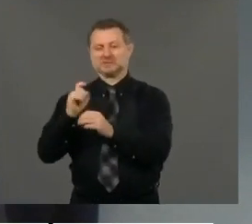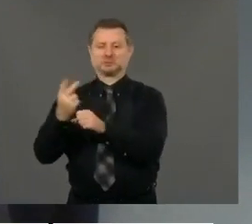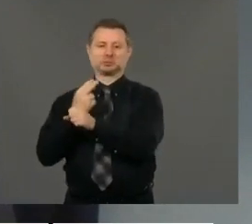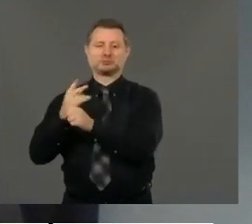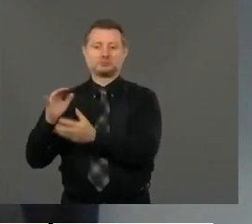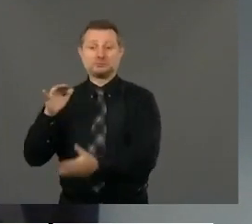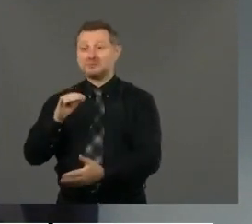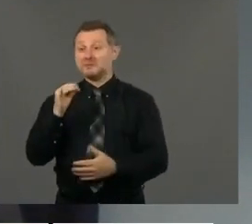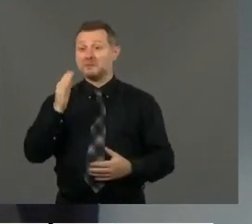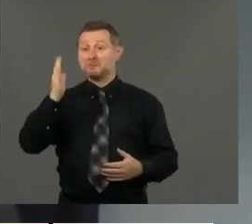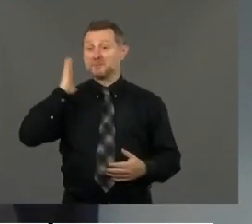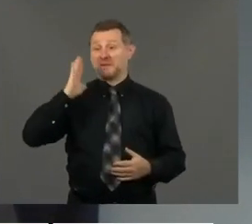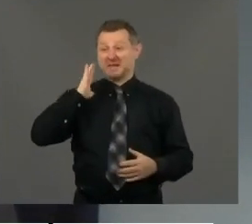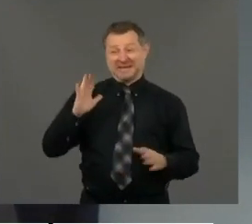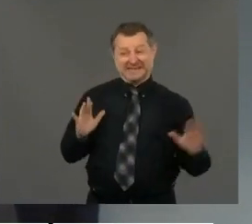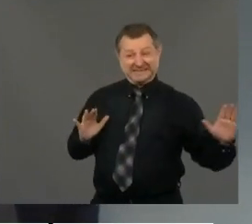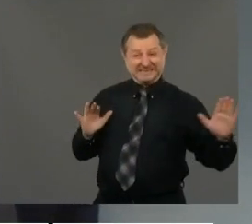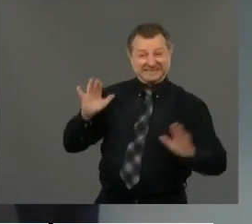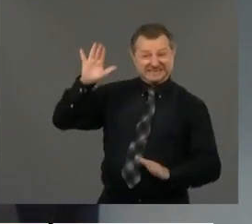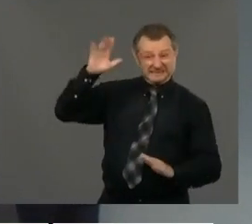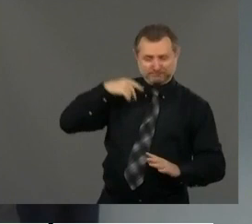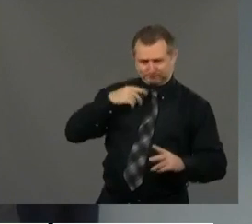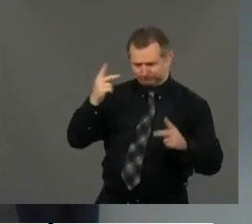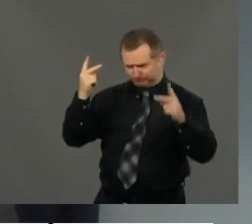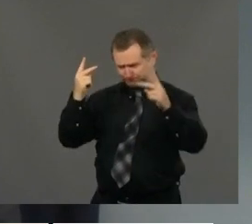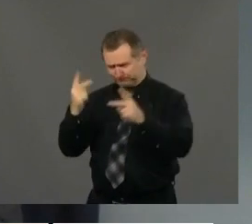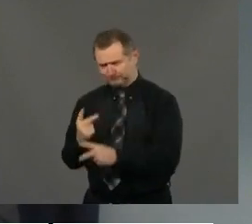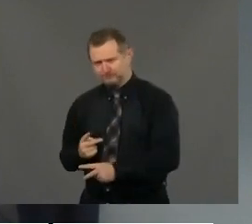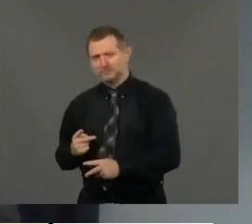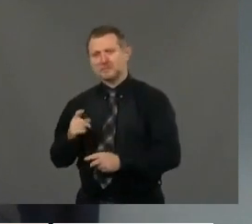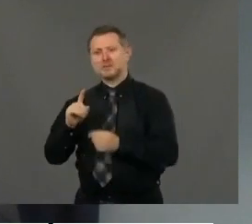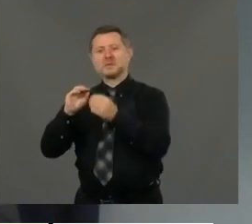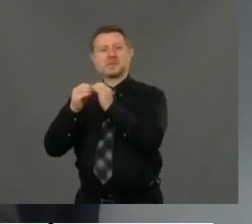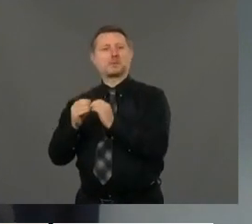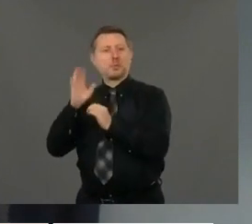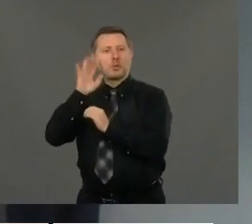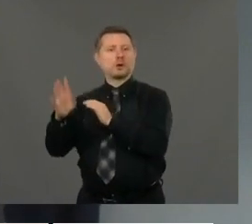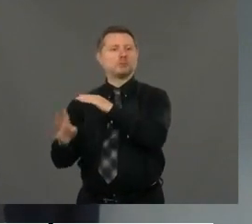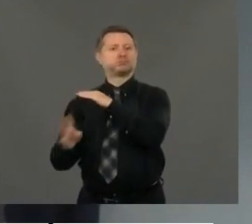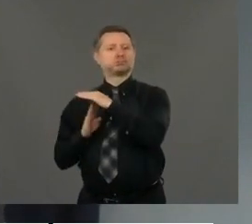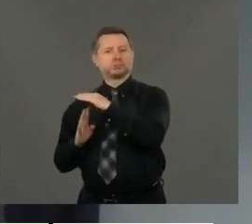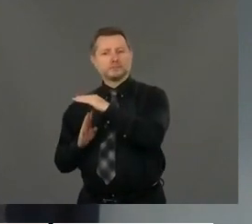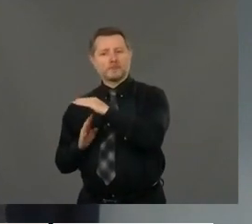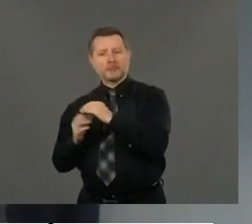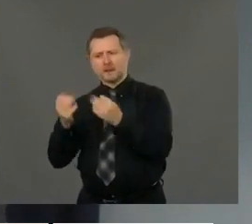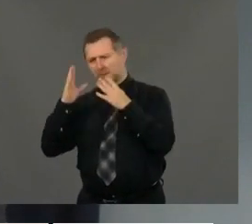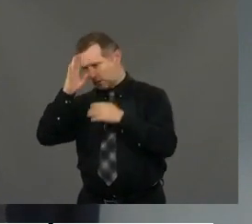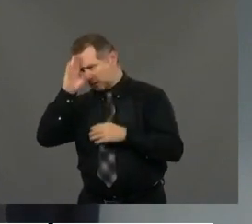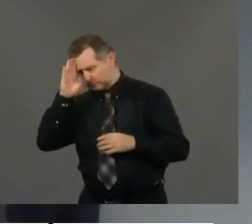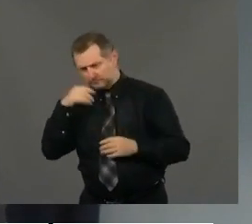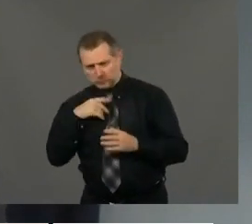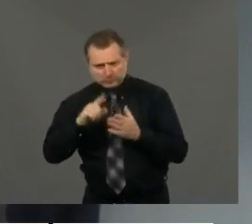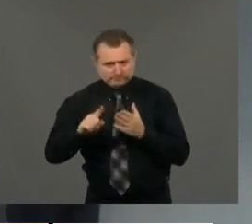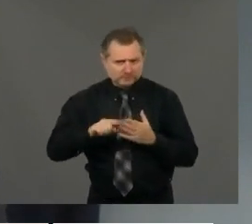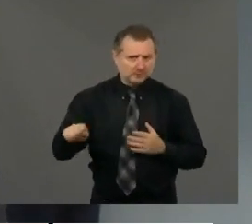TO THE GOVERNOR'S POINT, IT IS THE 90 DAYS AT THE HIGHEST BURN RATE.